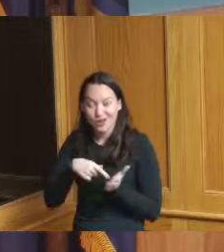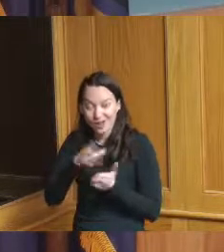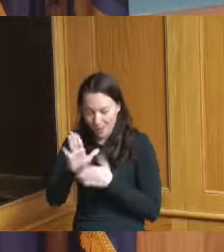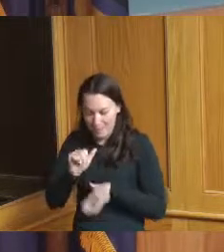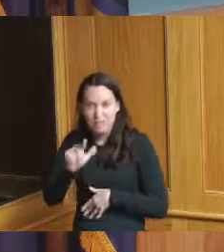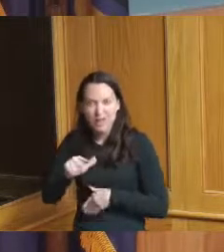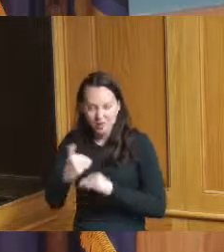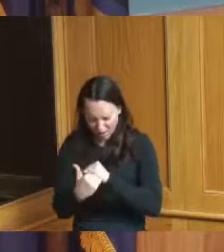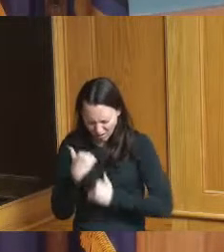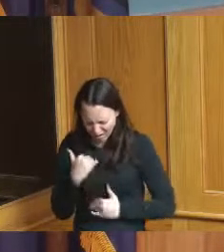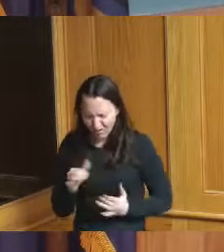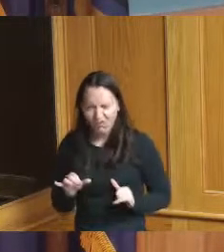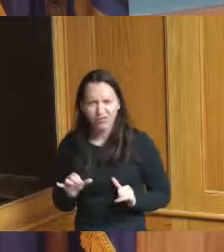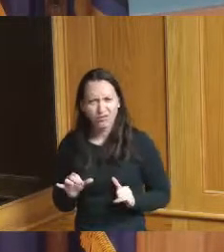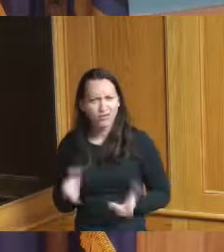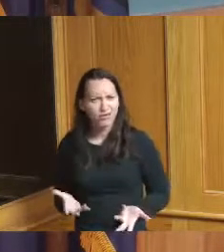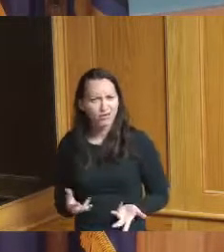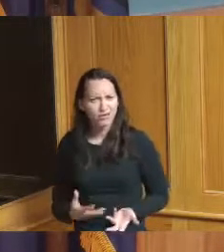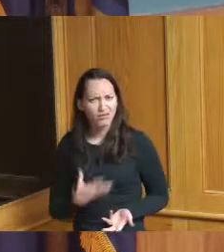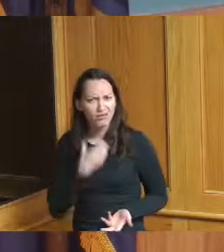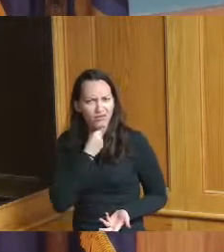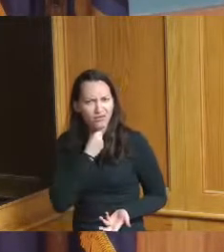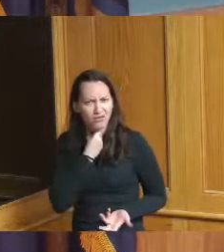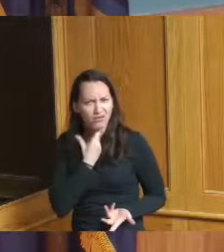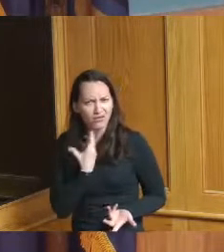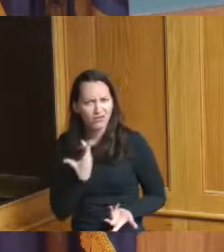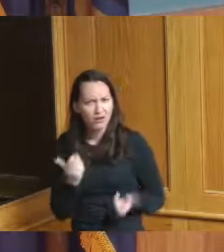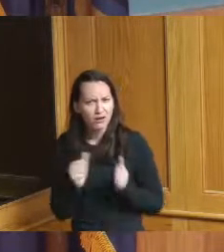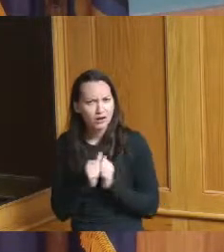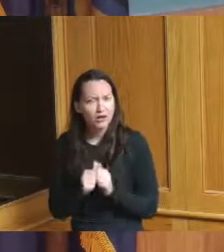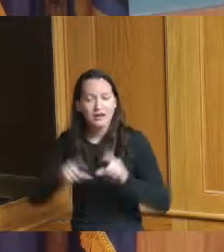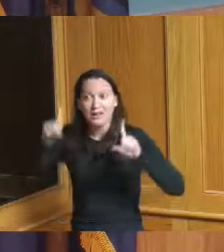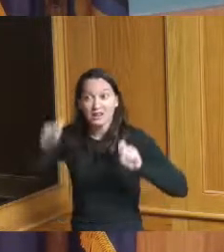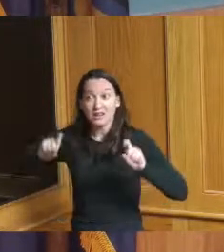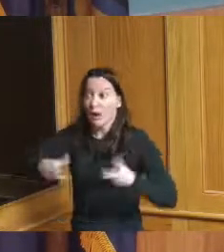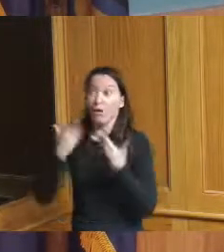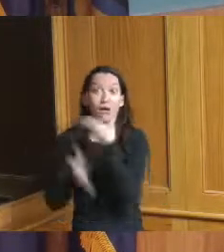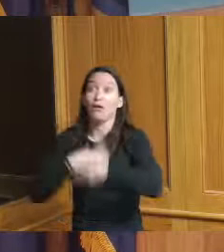wanna make sure at a time when testing everybody's rushing now to you know they gotta I mean they've